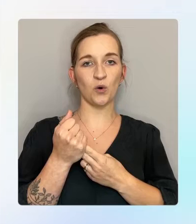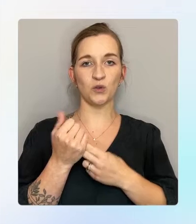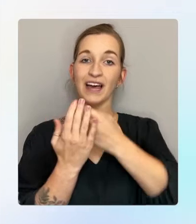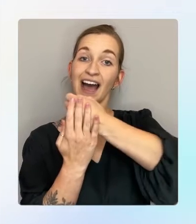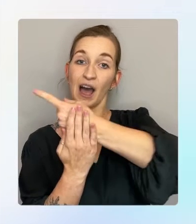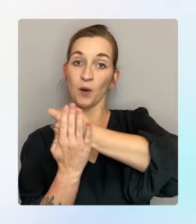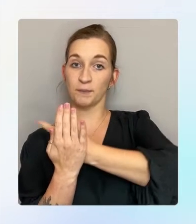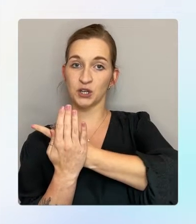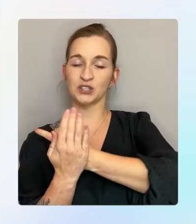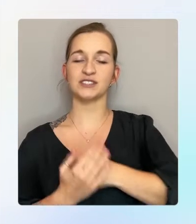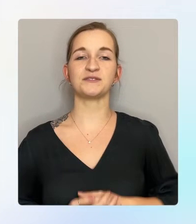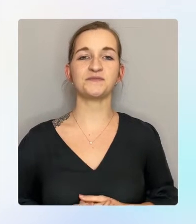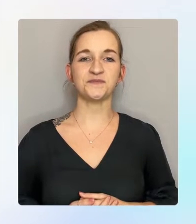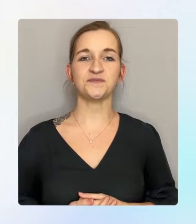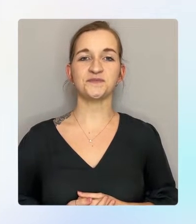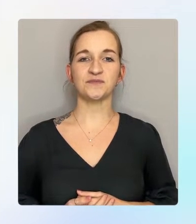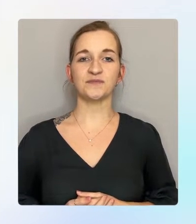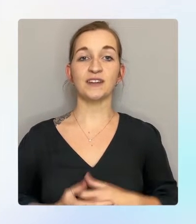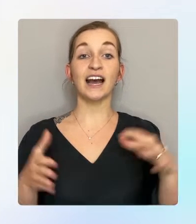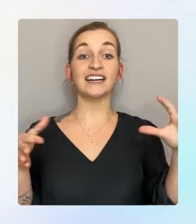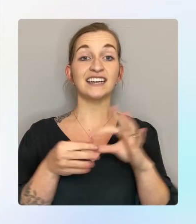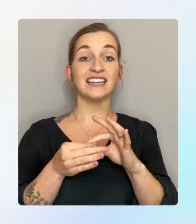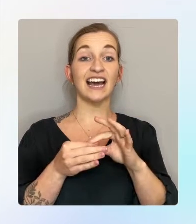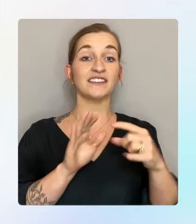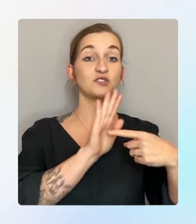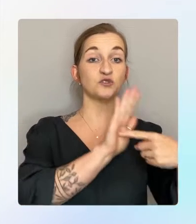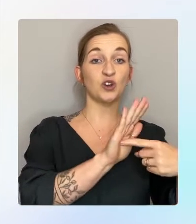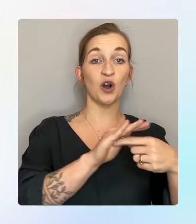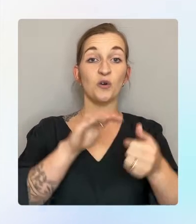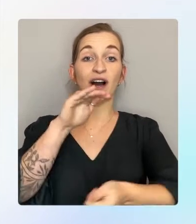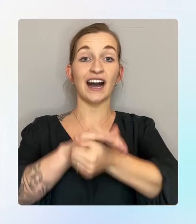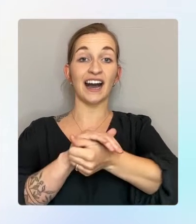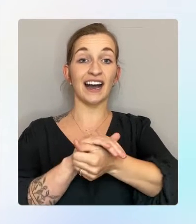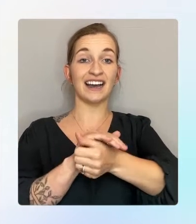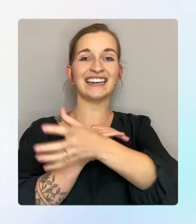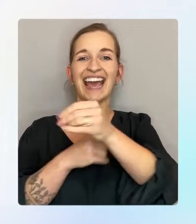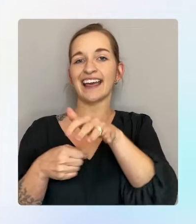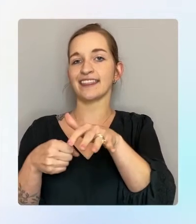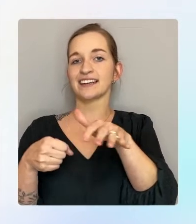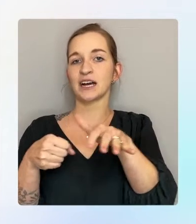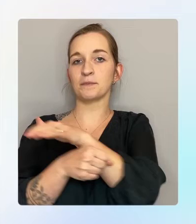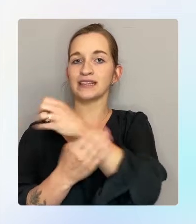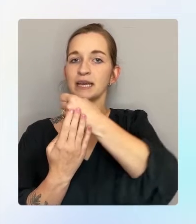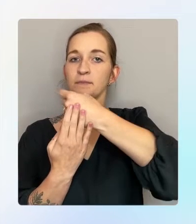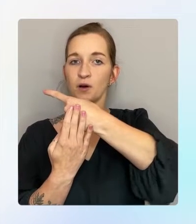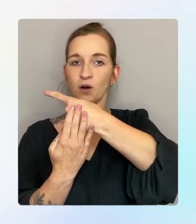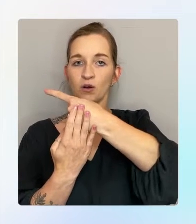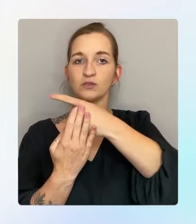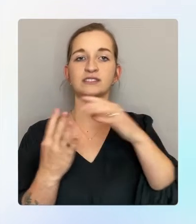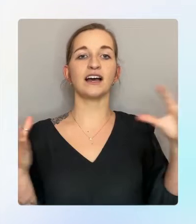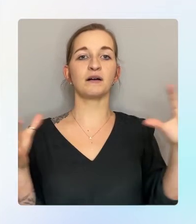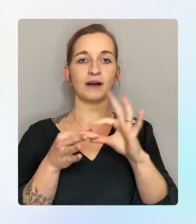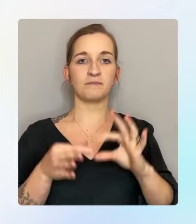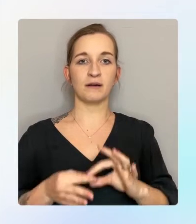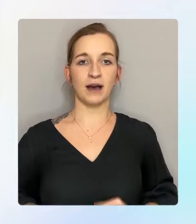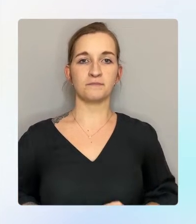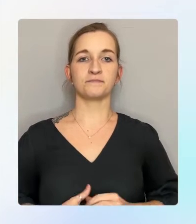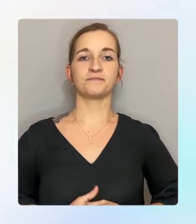You'll need to connect the "Show" and "Hide" inputs as well as the "Complete" pulse from the animation to the "Option Switch" and "Sender" patches.